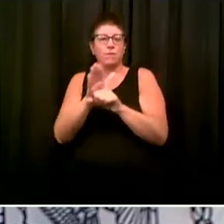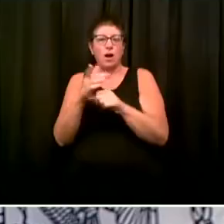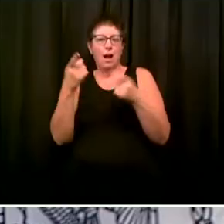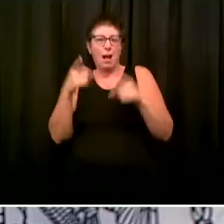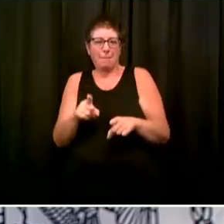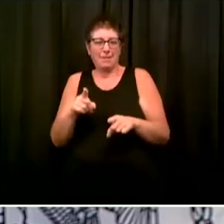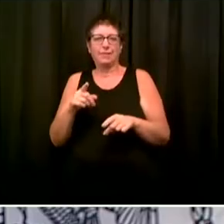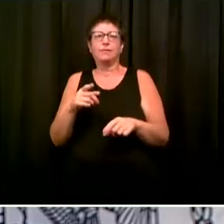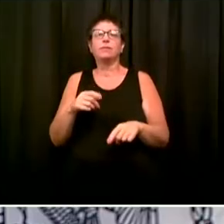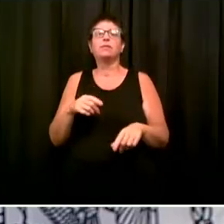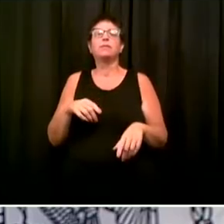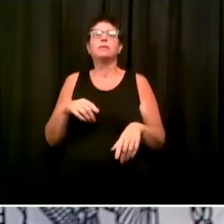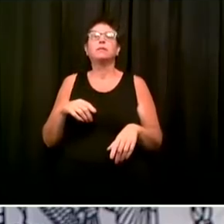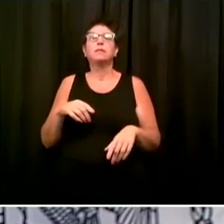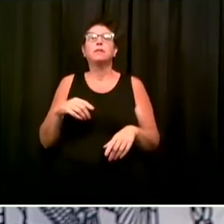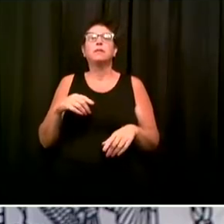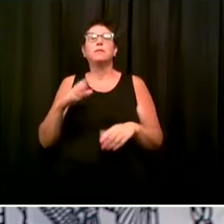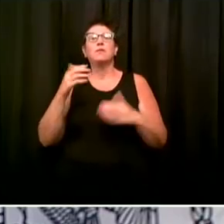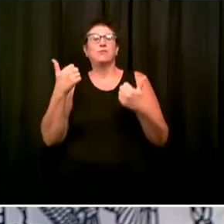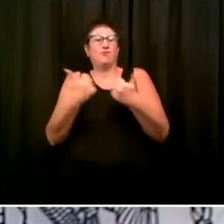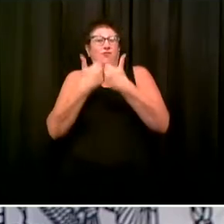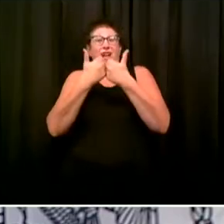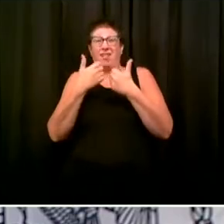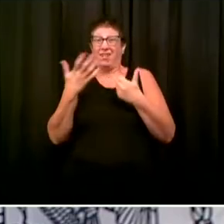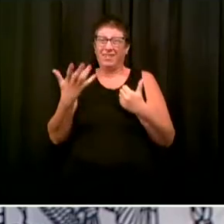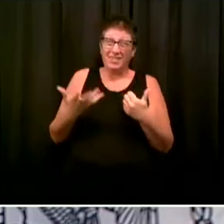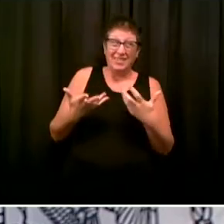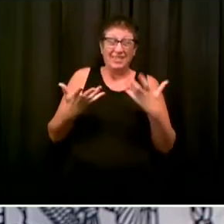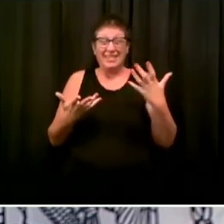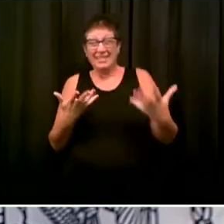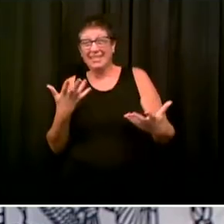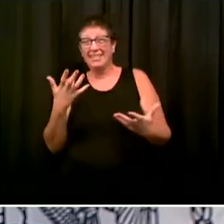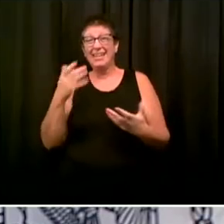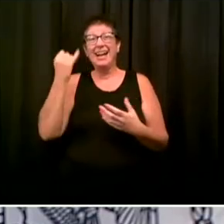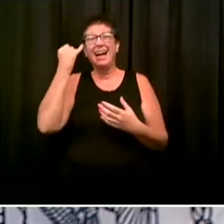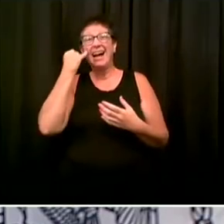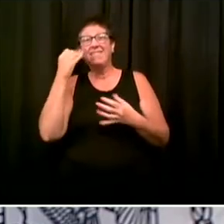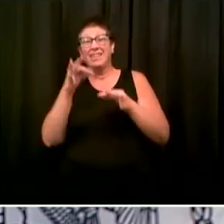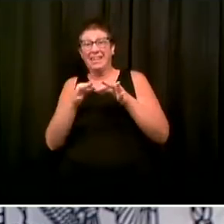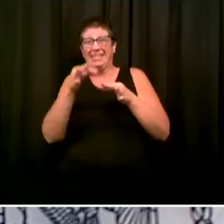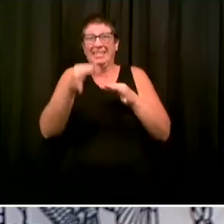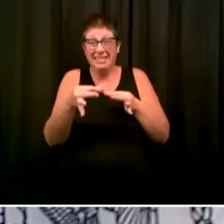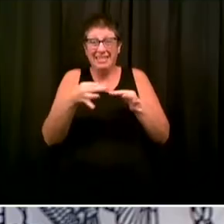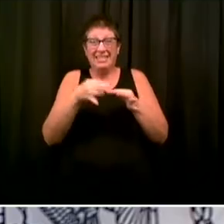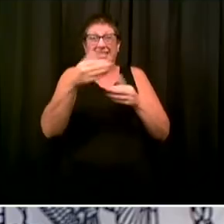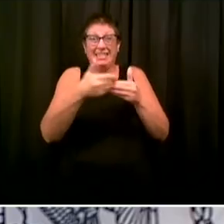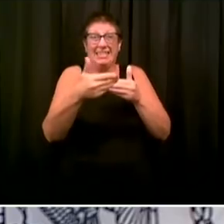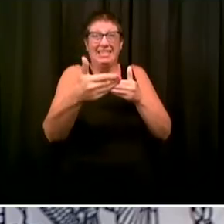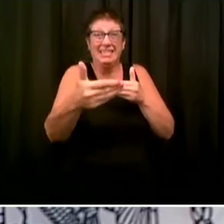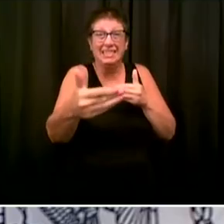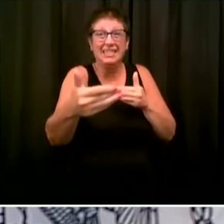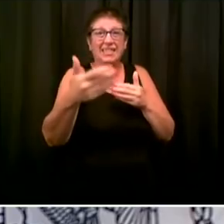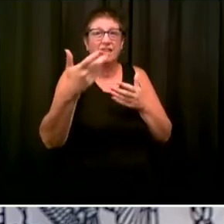THE VIRUS. THESE ARE SITUATIONS TAPRTE H VIRU S. THE CHALLENGE OF COURSE ANYTIME